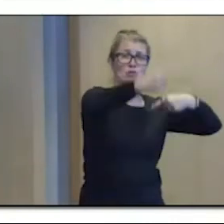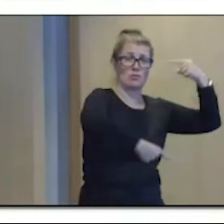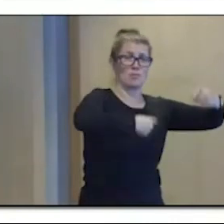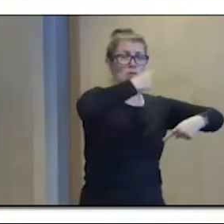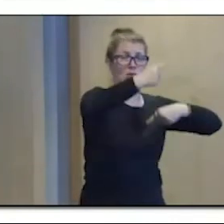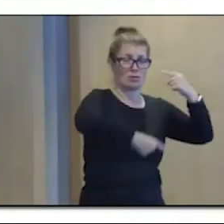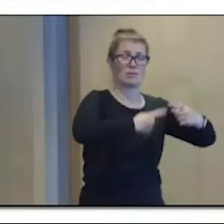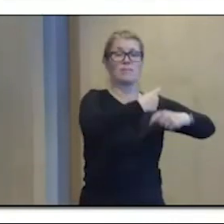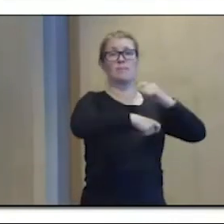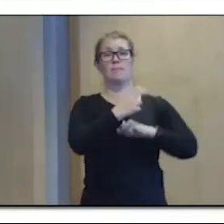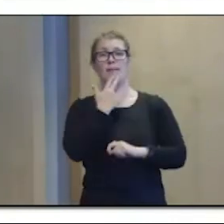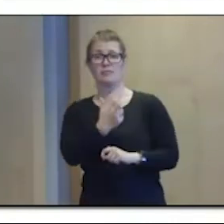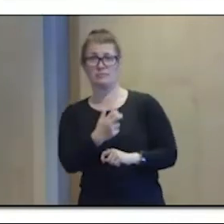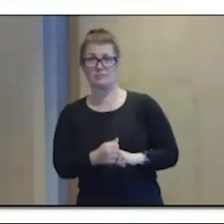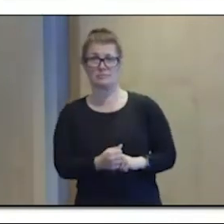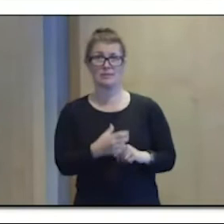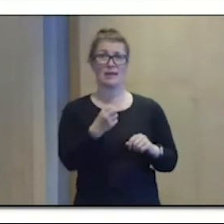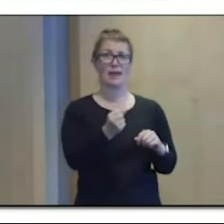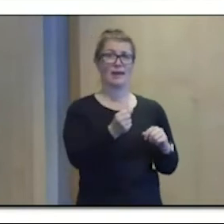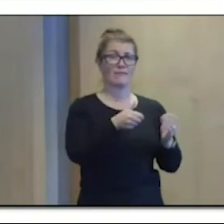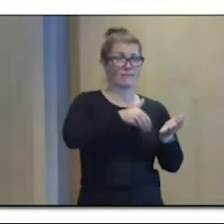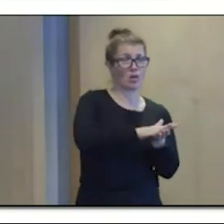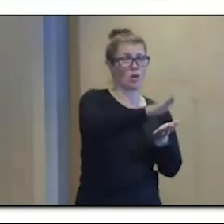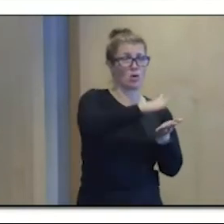are capacitors there are flow batteries there are many different technologies